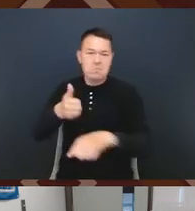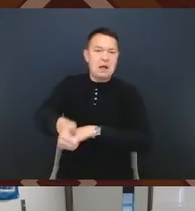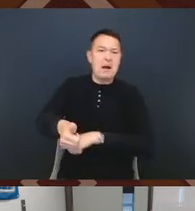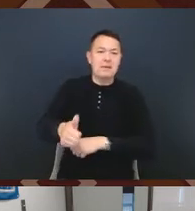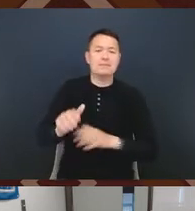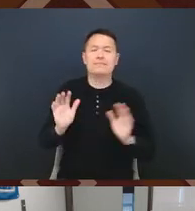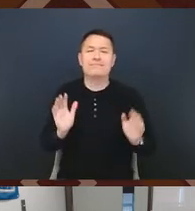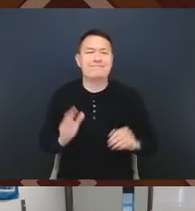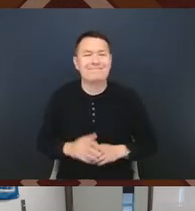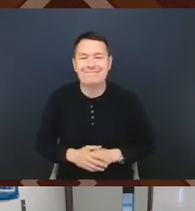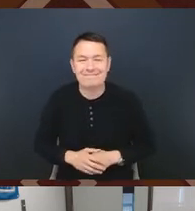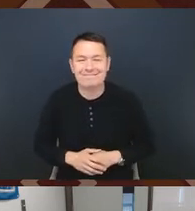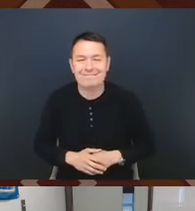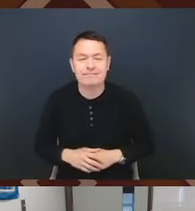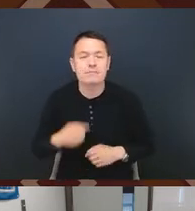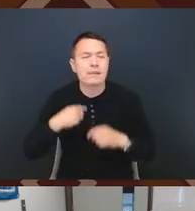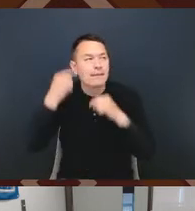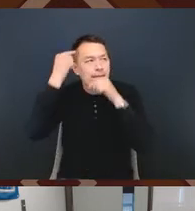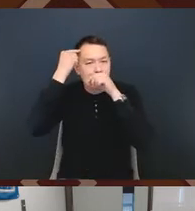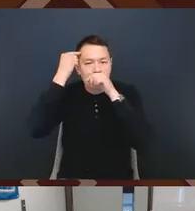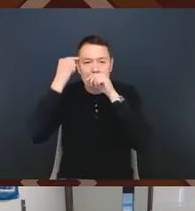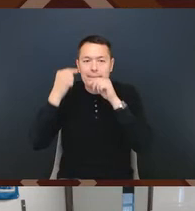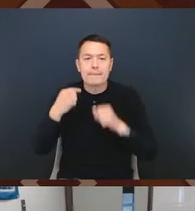I think one thing I spoke out at the